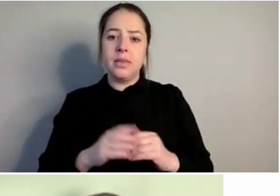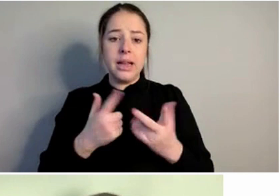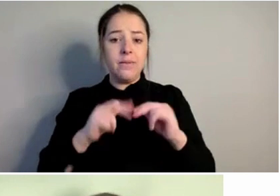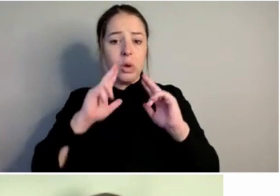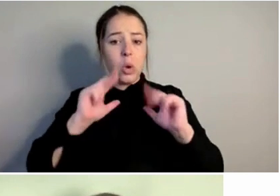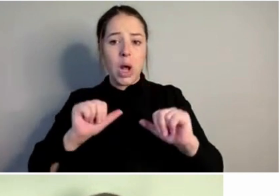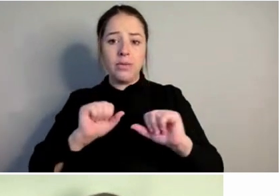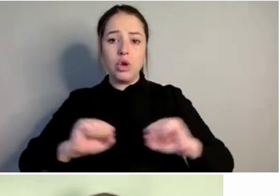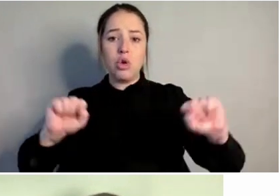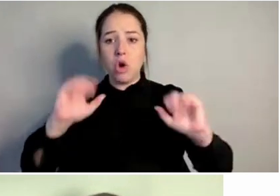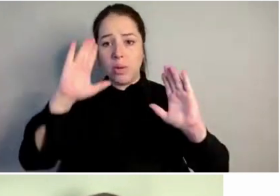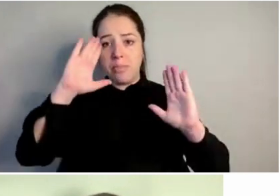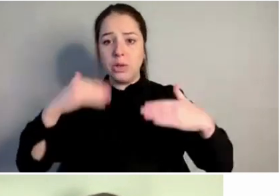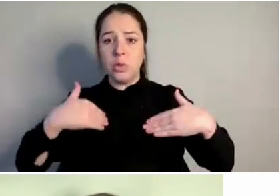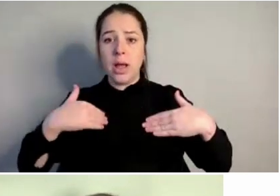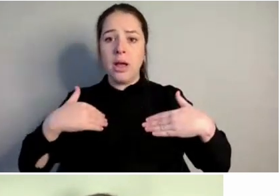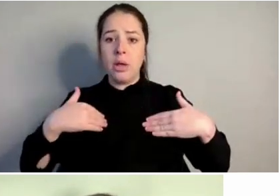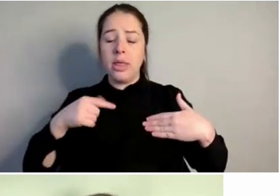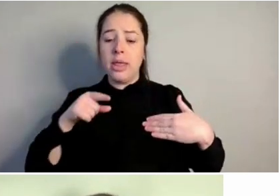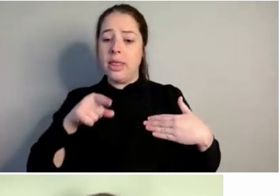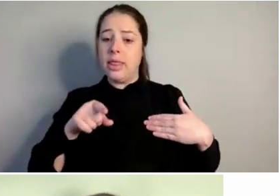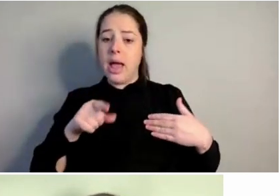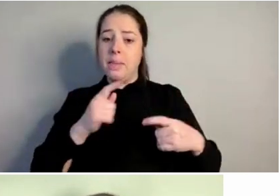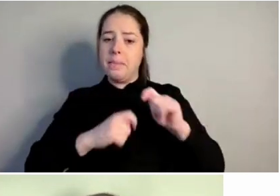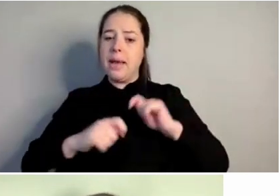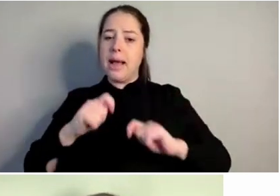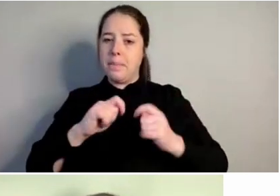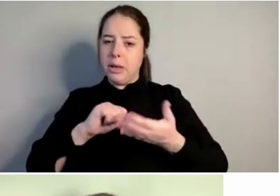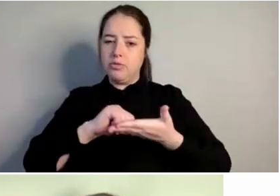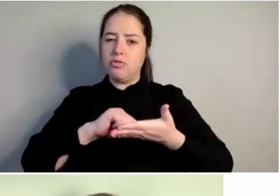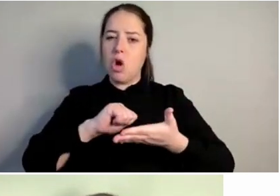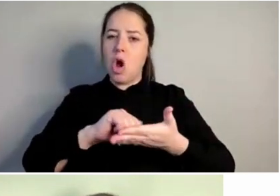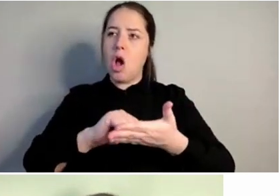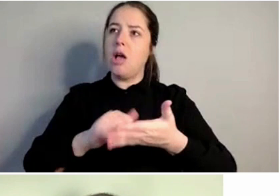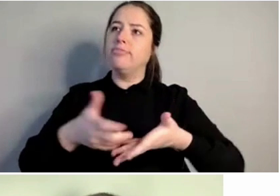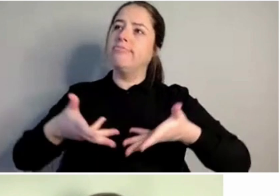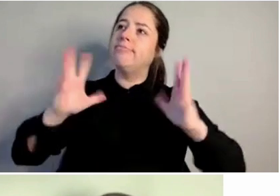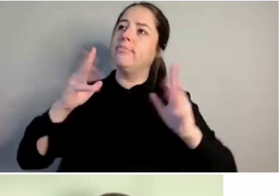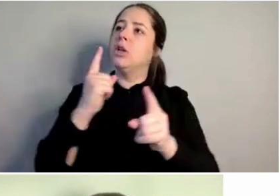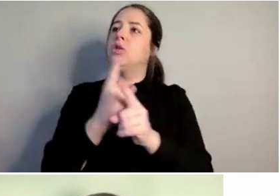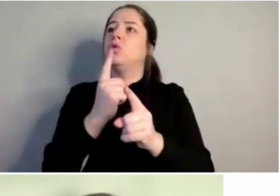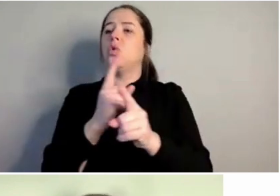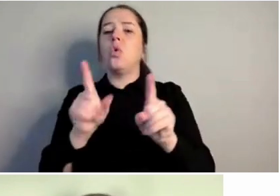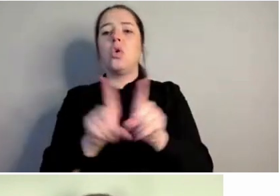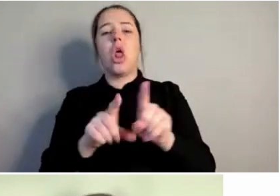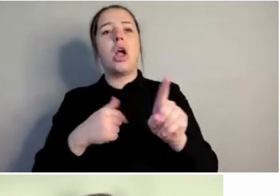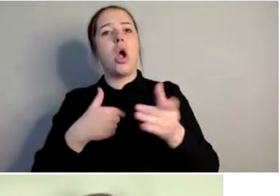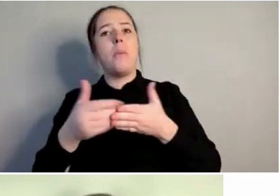is getting much closer to parody with a sense of you just talk about that like you're dealing with your physical health.